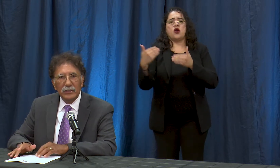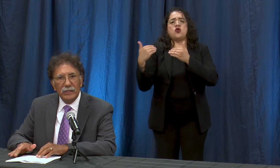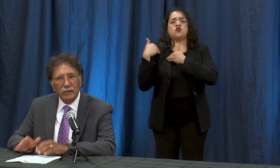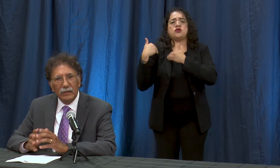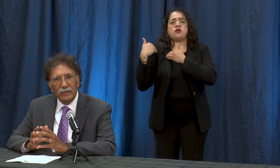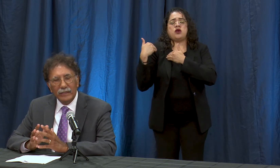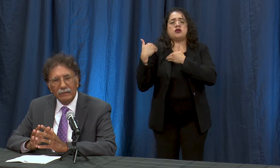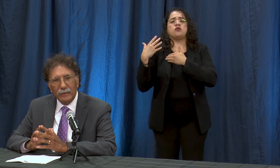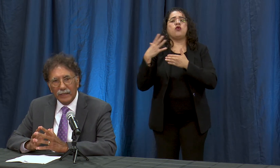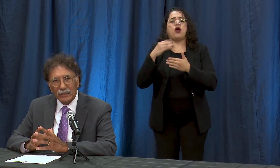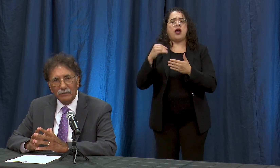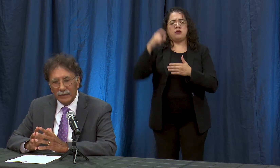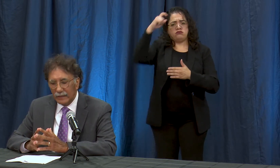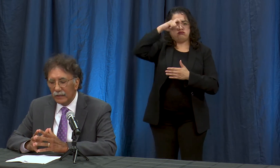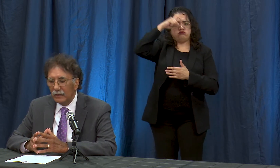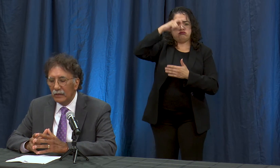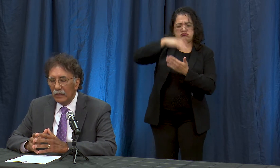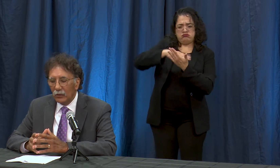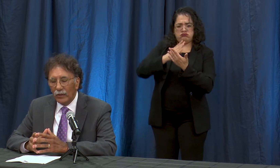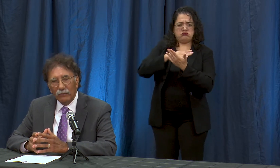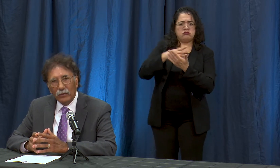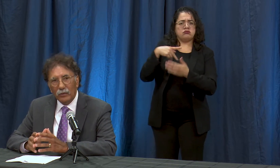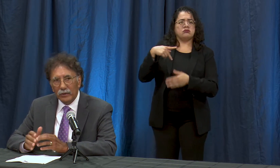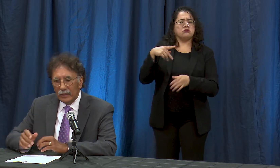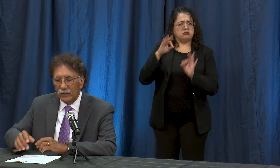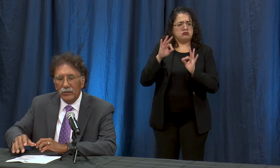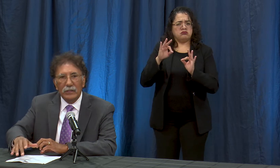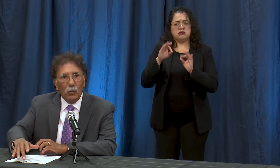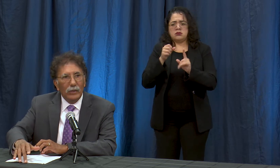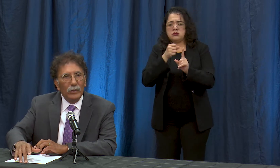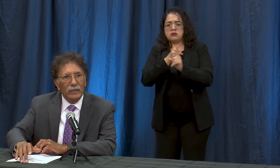consider not only the impacts but again going forward in terms of what we need